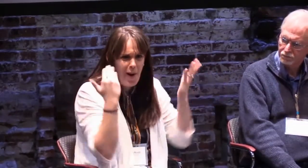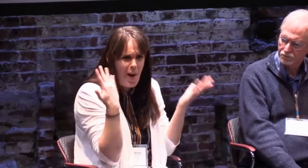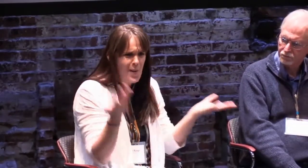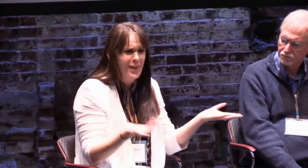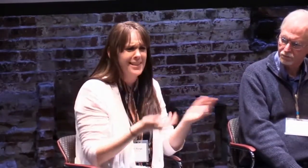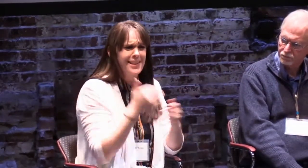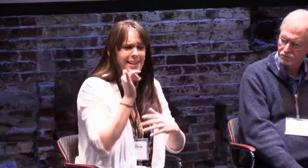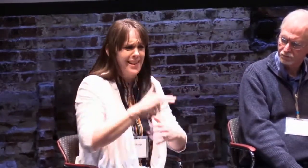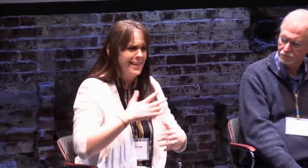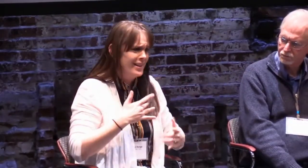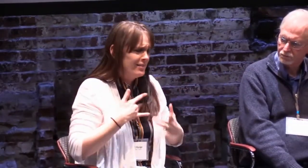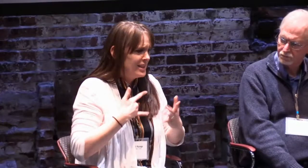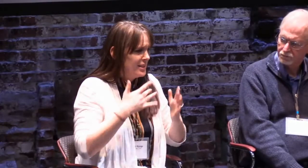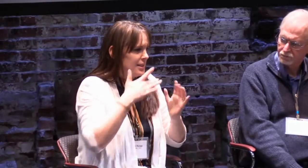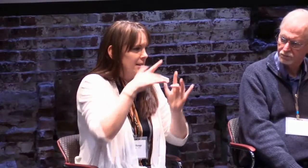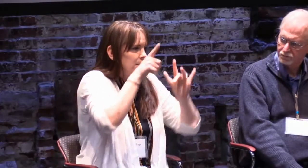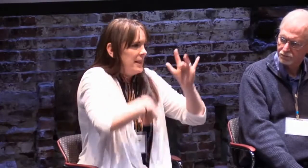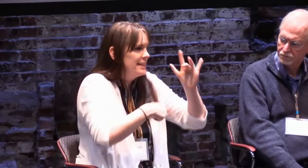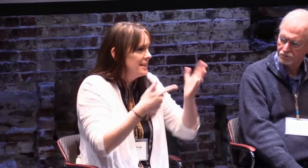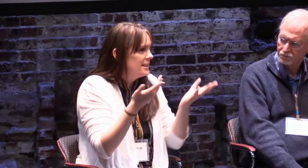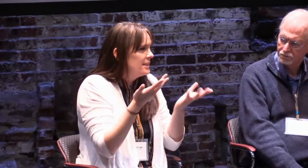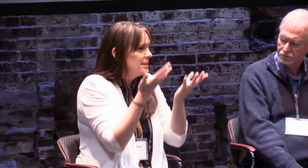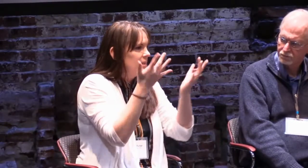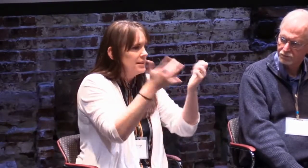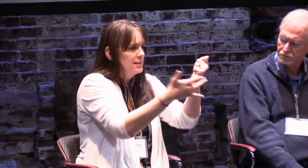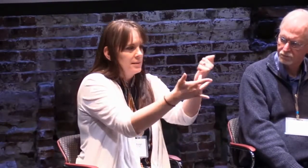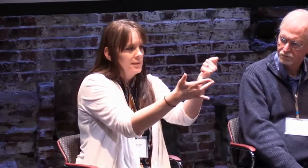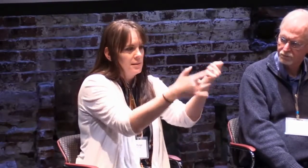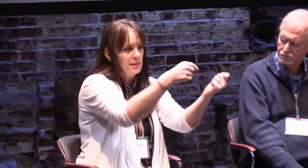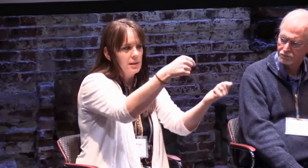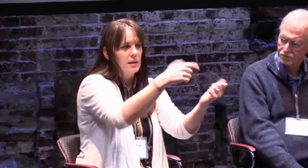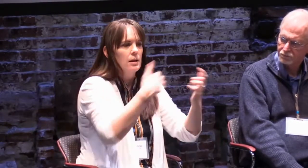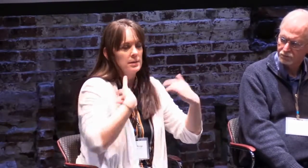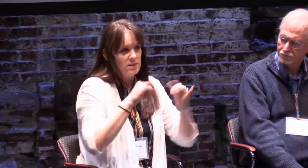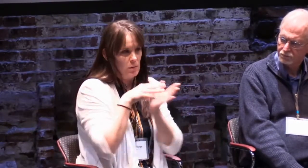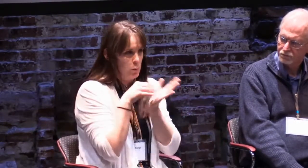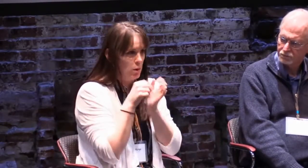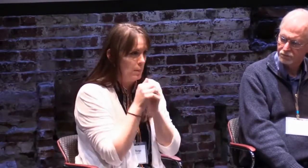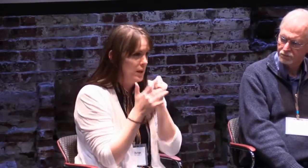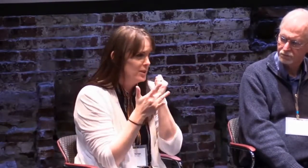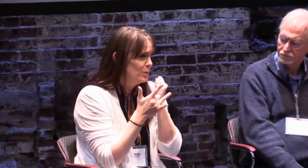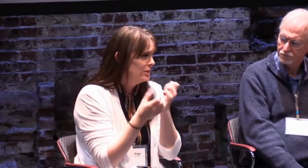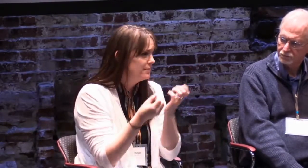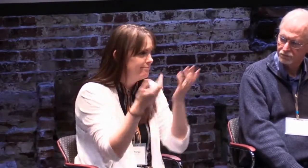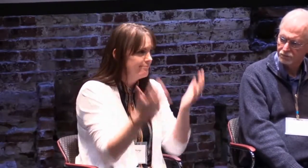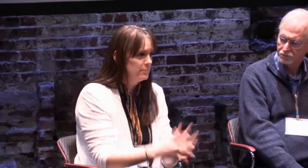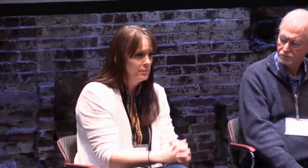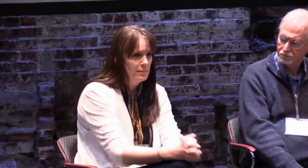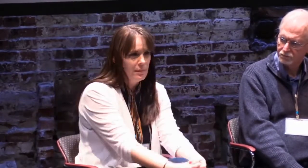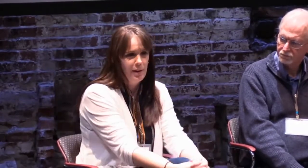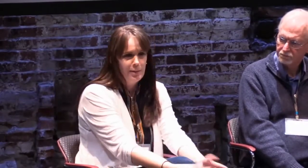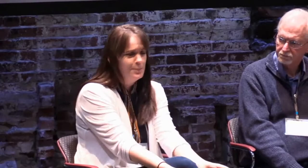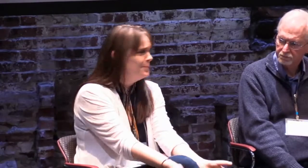I mean, just a Google search engine should be able to take care of that. But still, there's a gap. But we have the instrument of technology